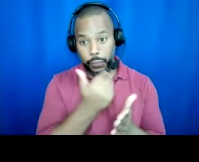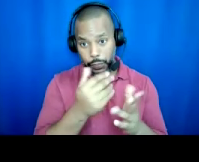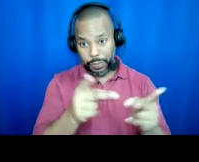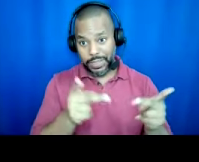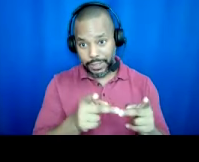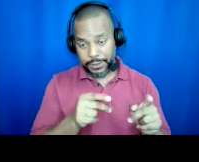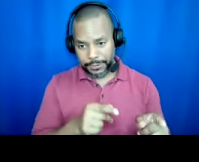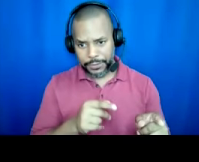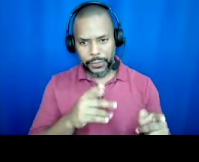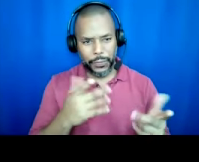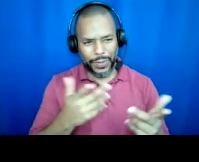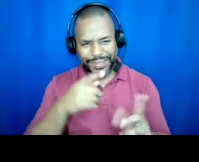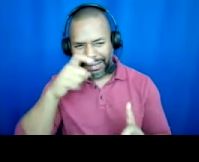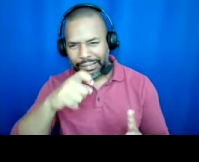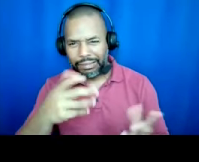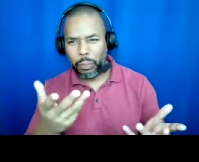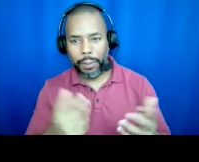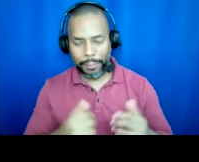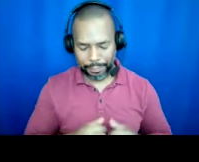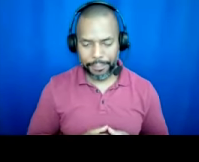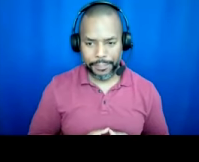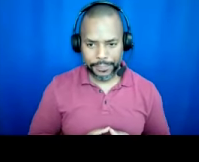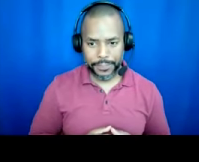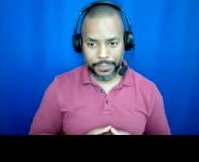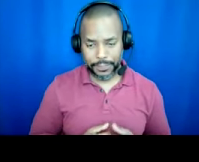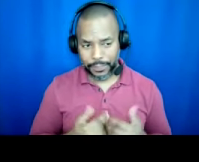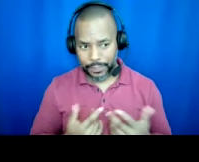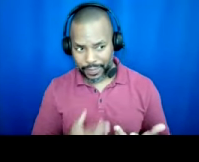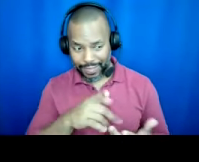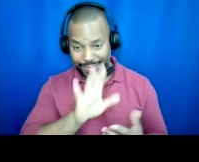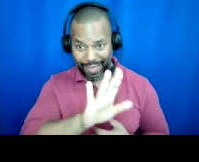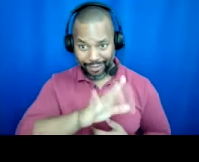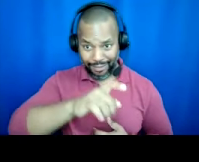What is the need, and how does that align with the things that we're seeing